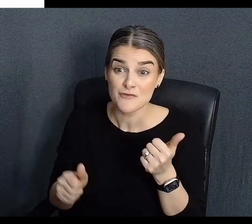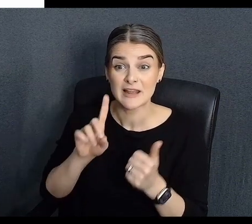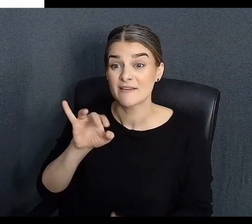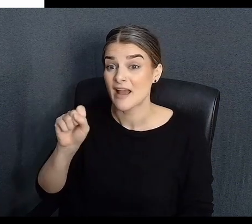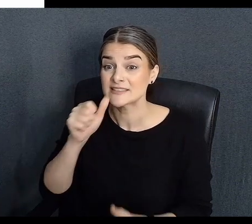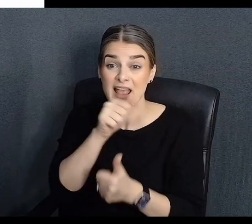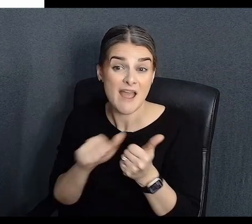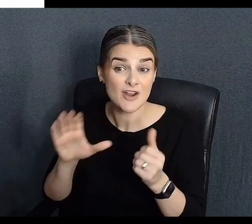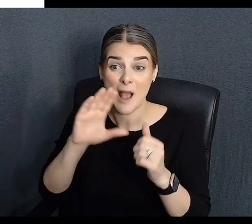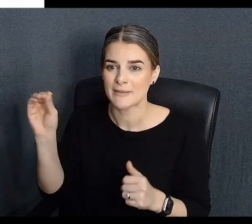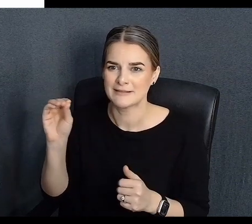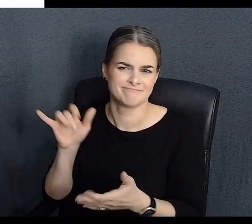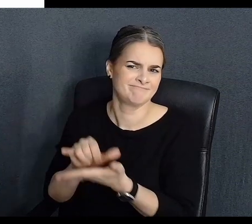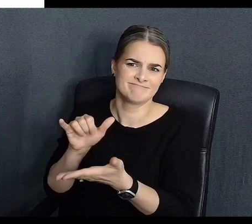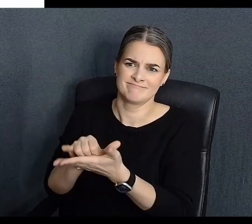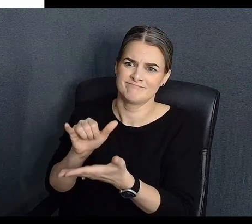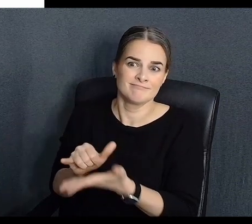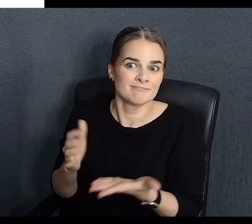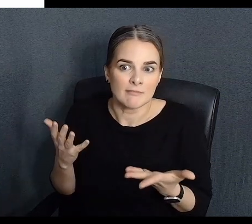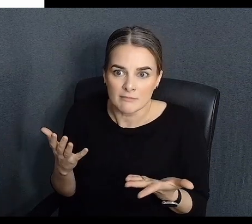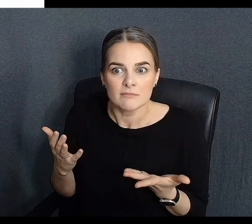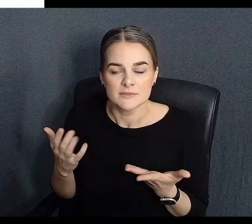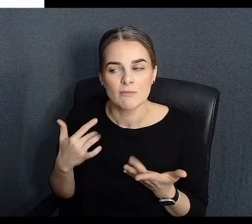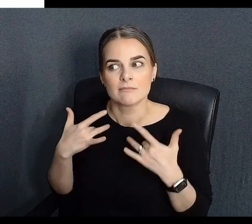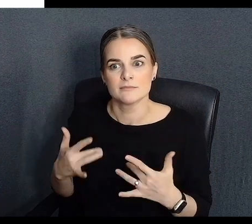So I tend to rely a lot on the device vendors